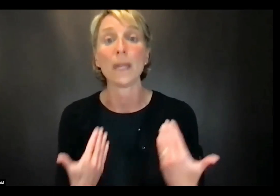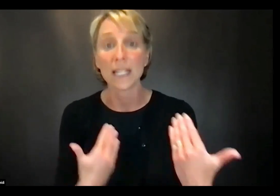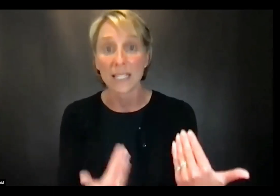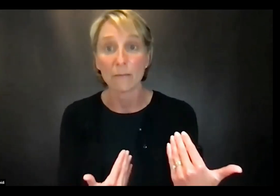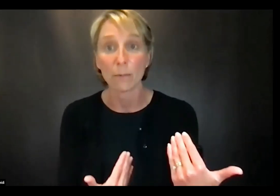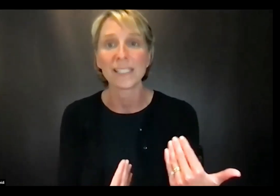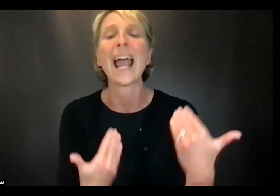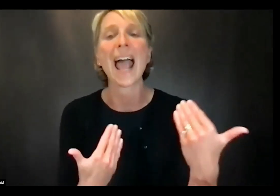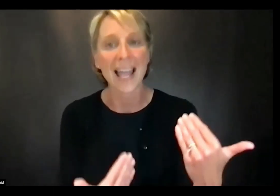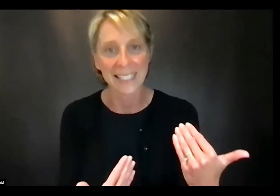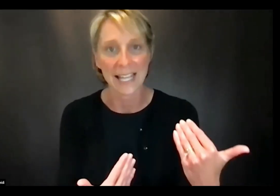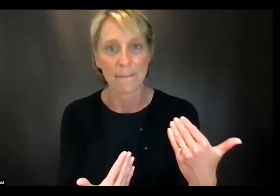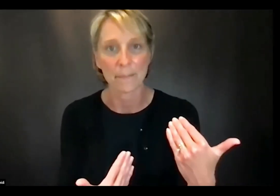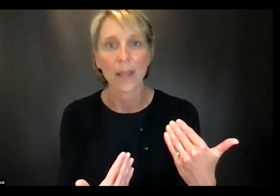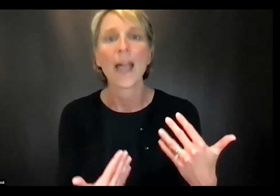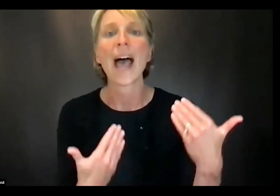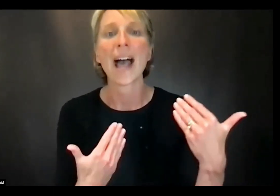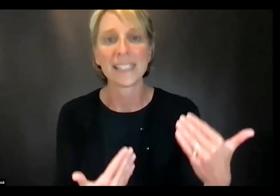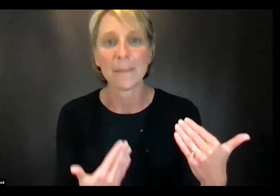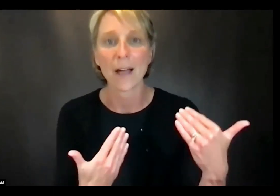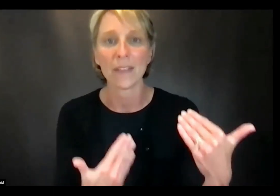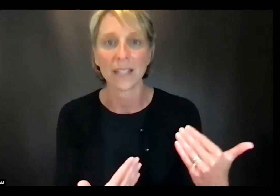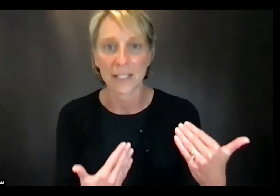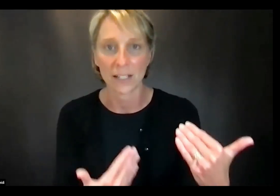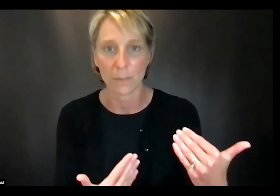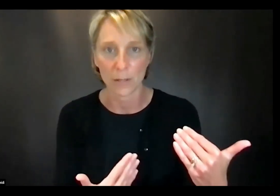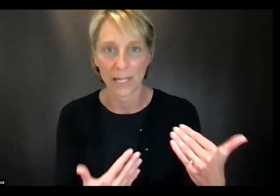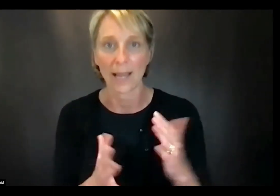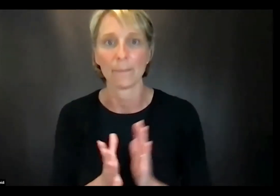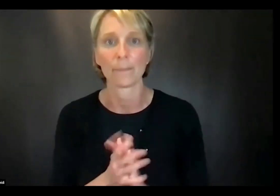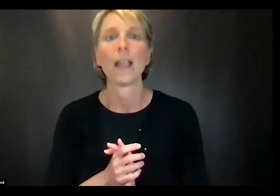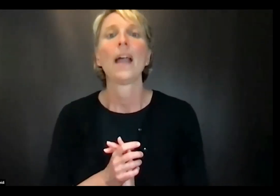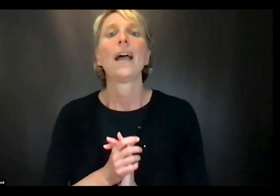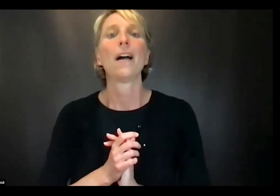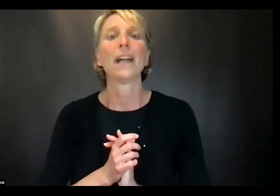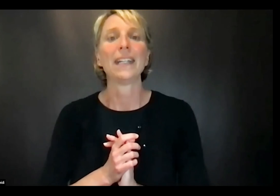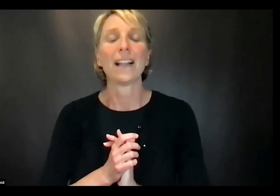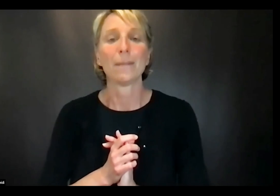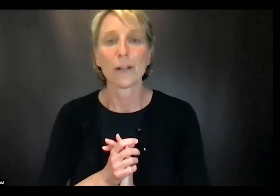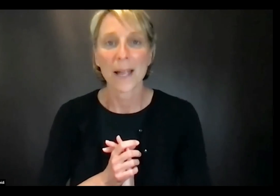a deaf person, ask them. Ask them how they'd like to communicate. All right, now let me go back to